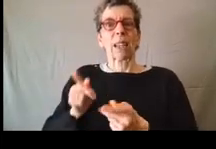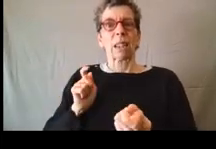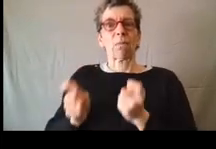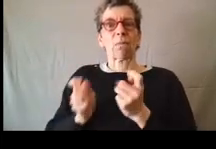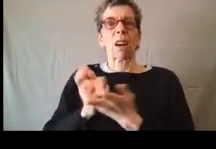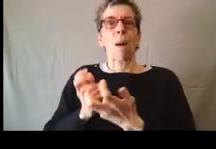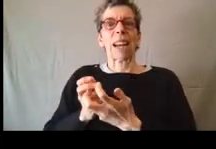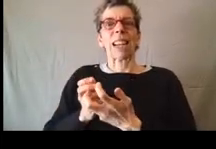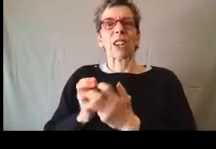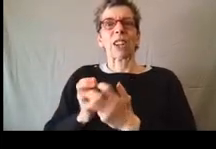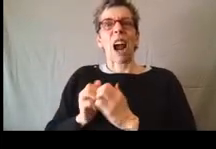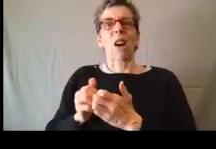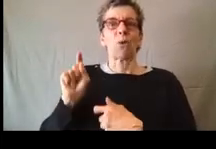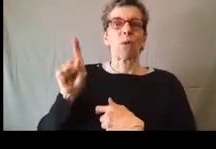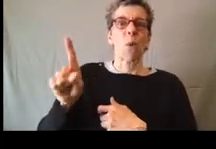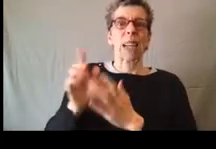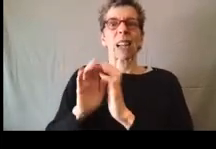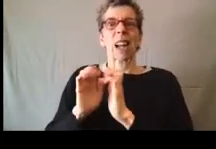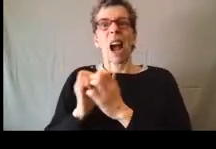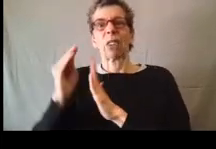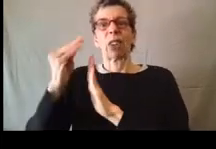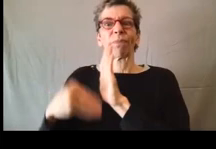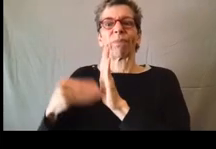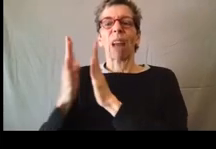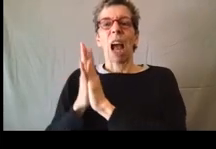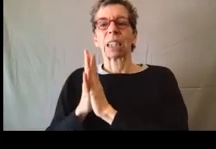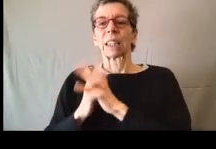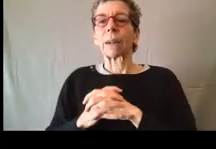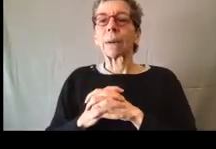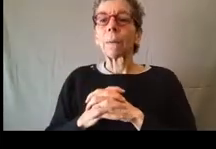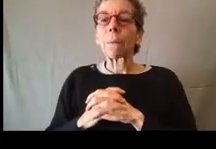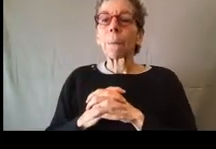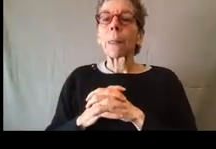those requests. Noting the previous research has shown those with poor self advocacy skills